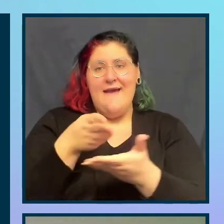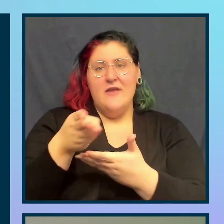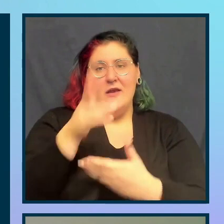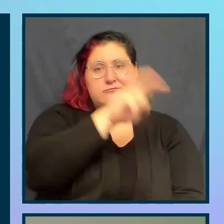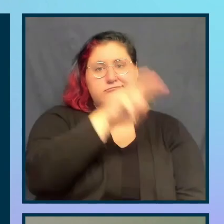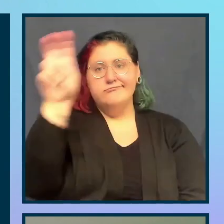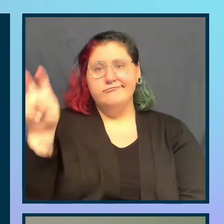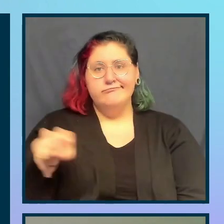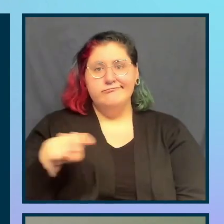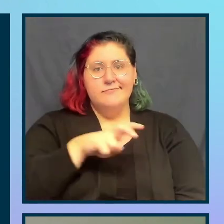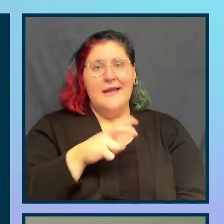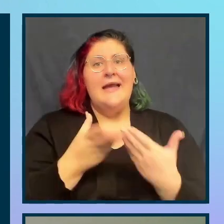all of the nodes in the flow chart?